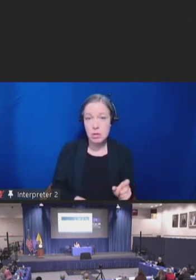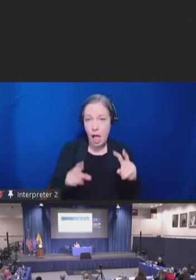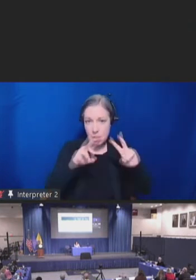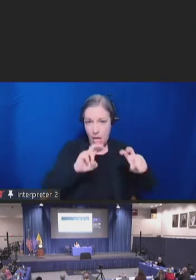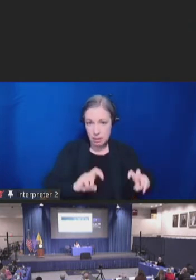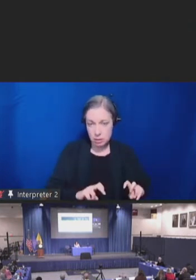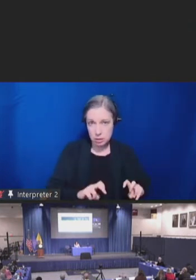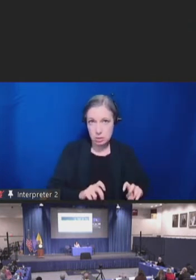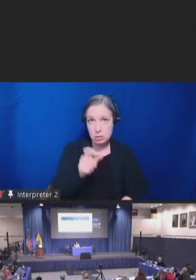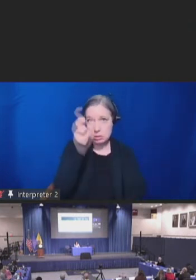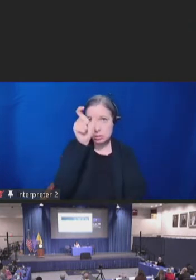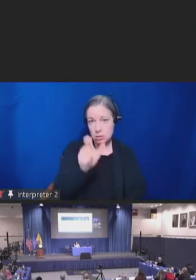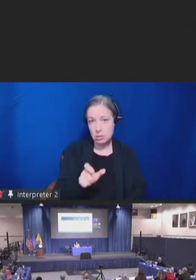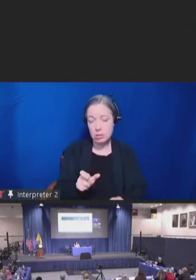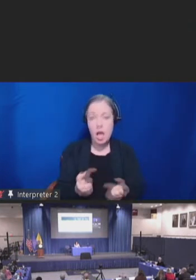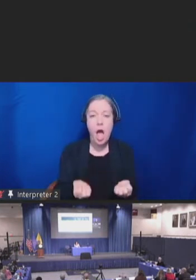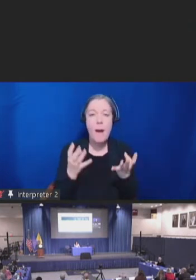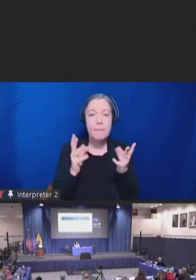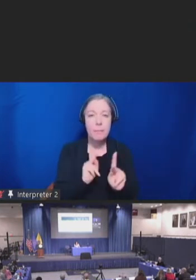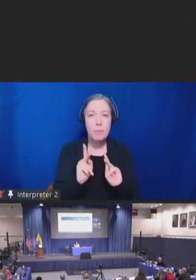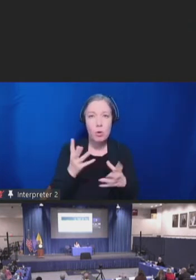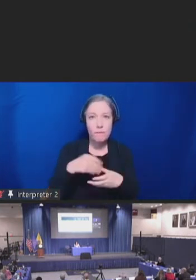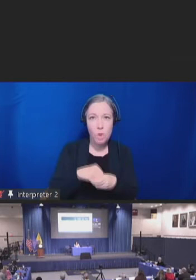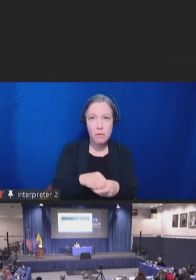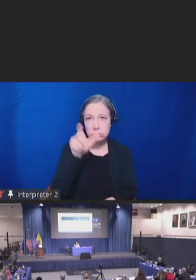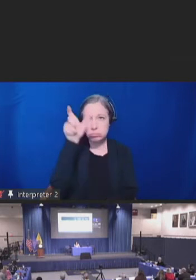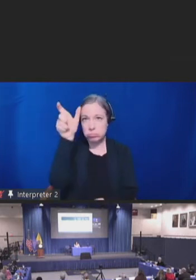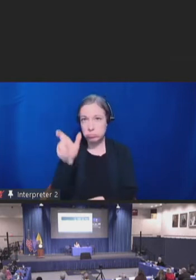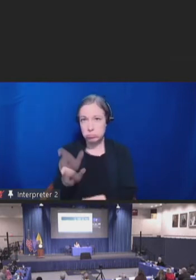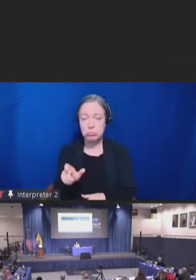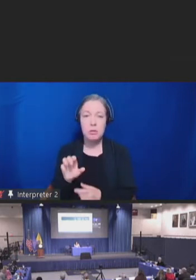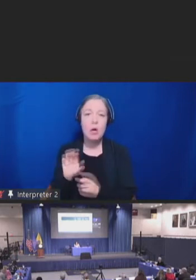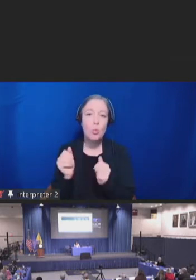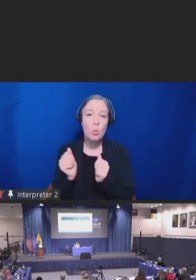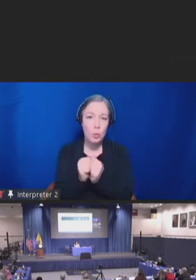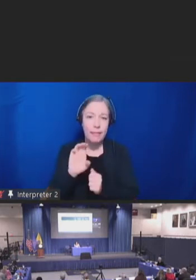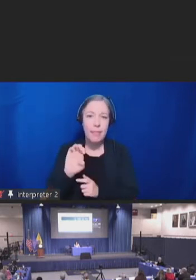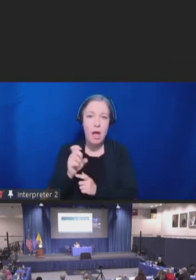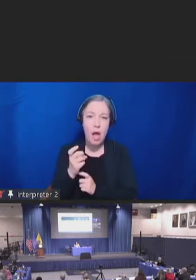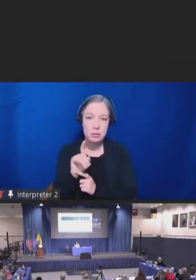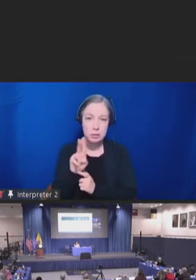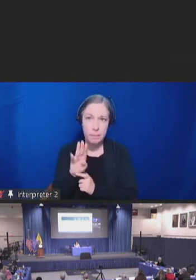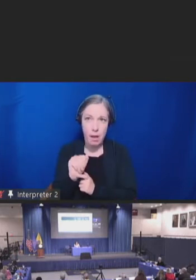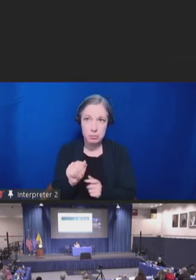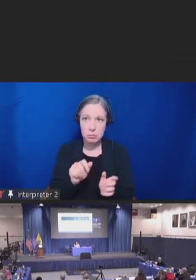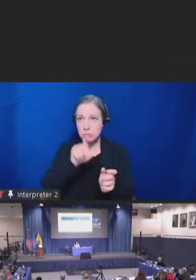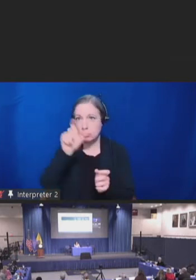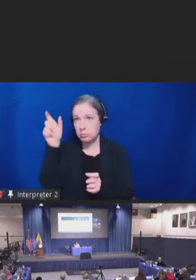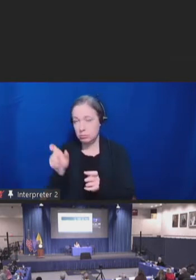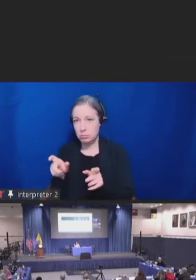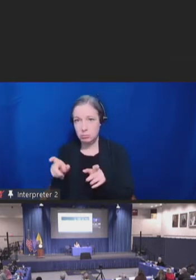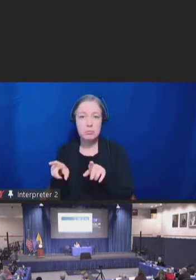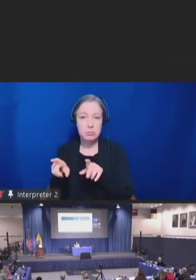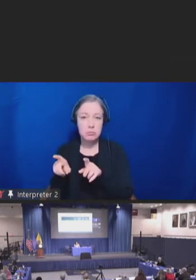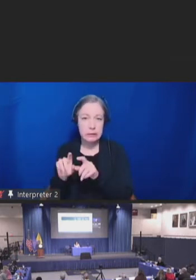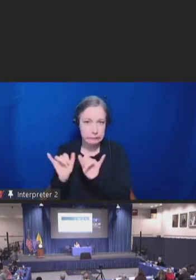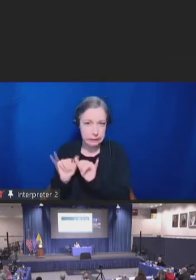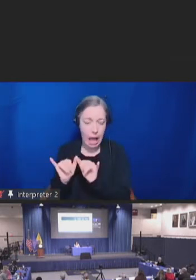Third column is the adjusted hazard for the eczema cohort. And then the next is the sample size for the no eczema cohort and then the hazard for that.